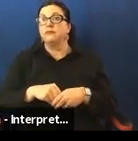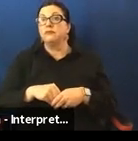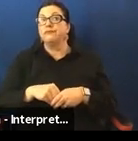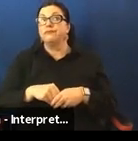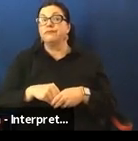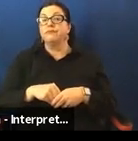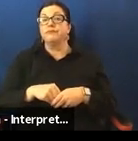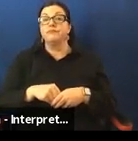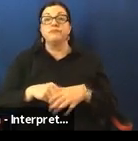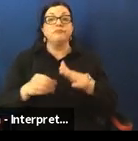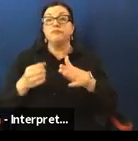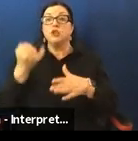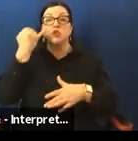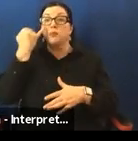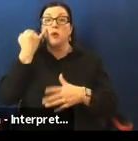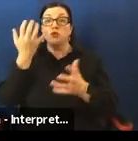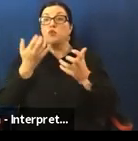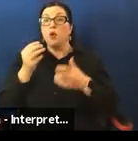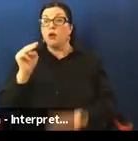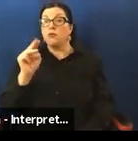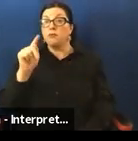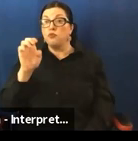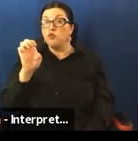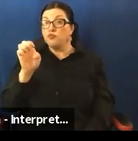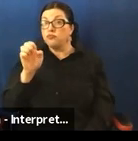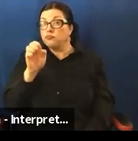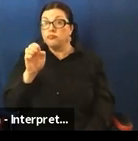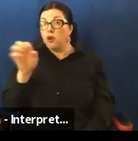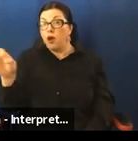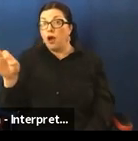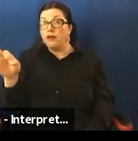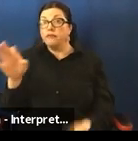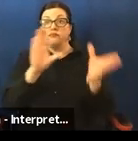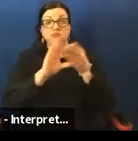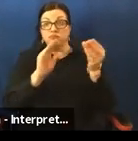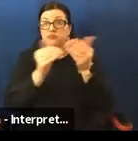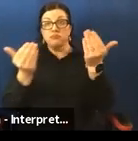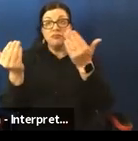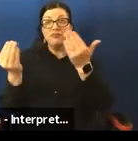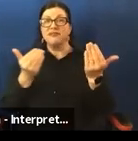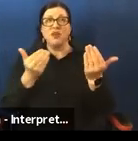Jason Williams: PUT SOMEONE reflect on something maybe something that stuck out to you if you have a minute. So I'm tired of hearing my own voice, and